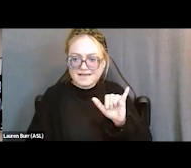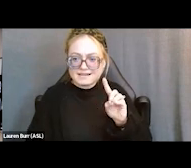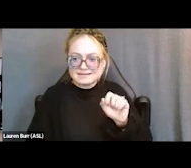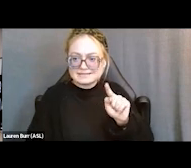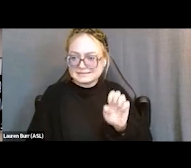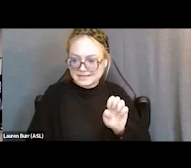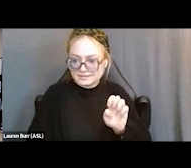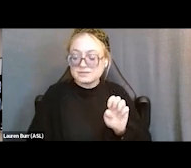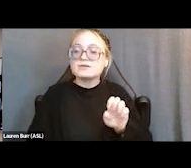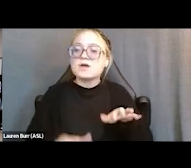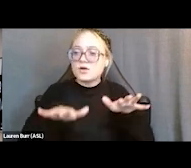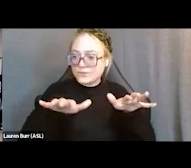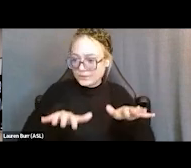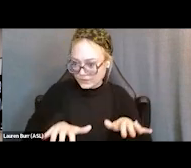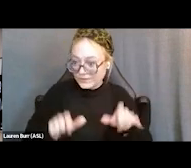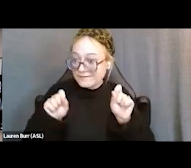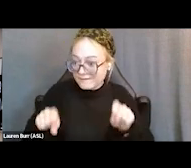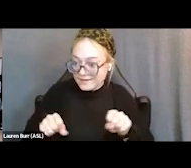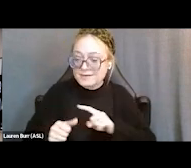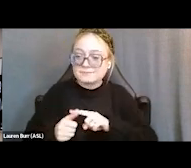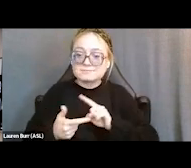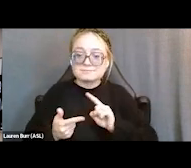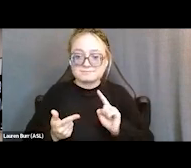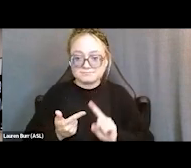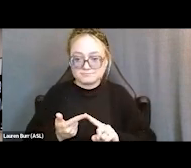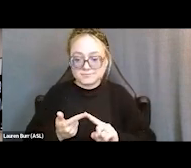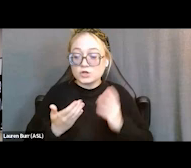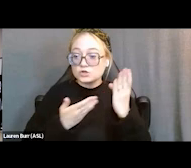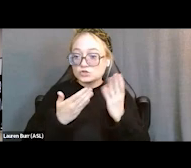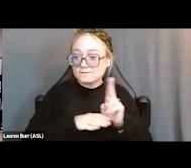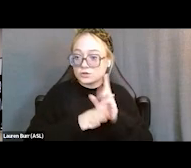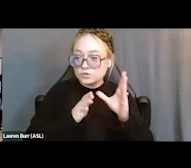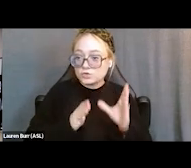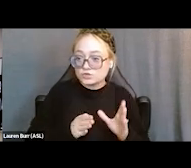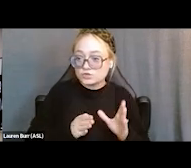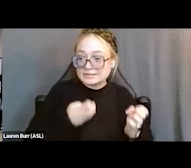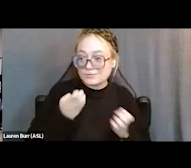It also facilitates both our service user's emotions and our own.